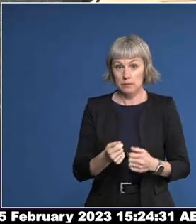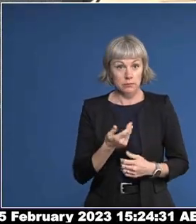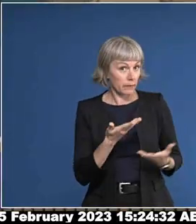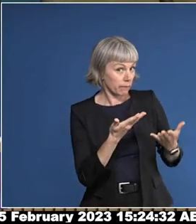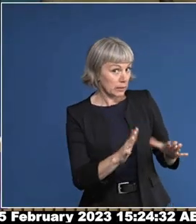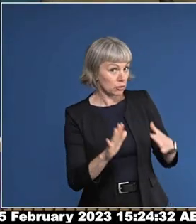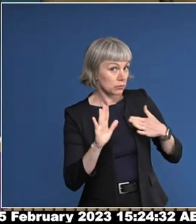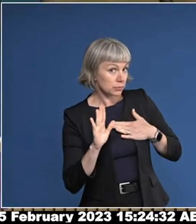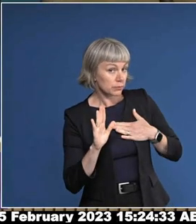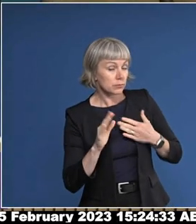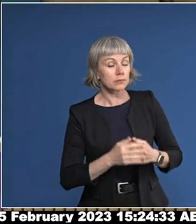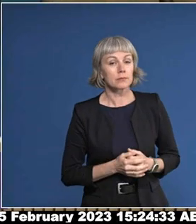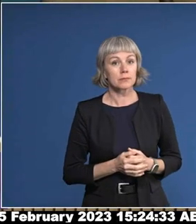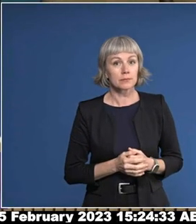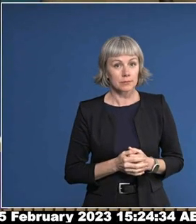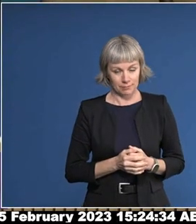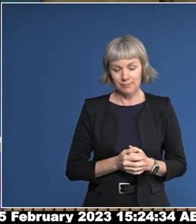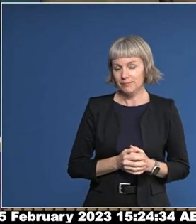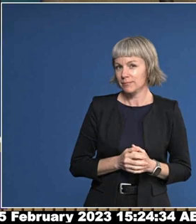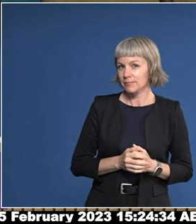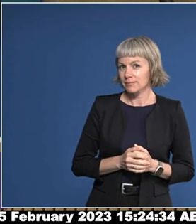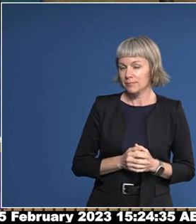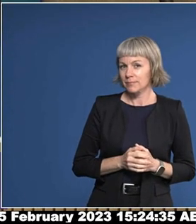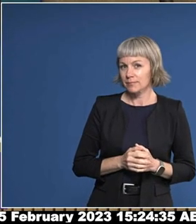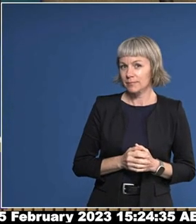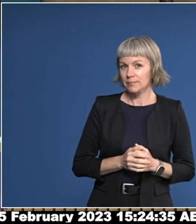Your Associate is going to. Not yet? MS LEIGH: I have not.